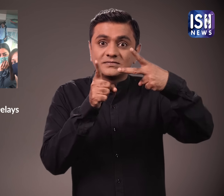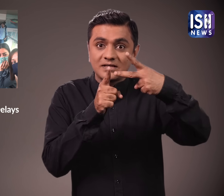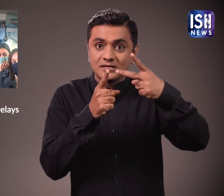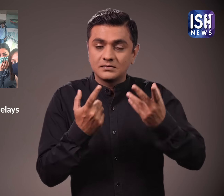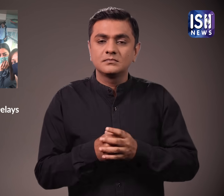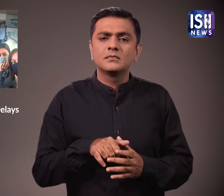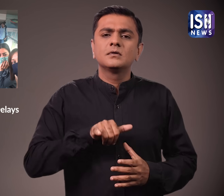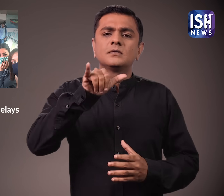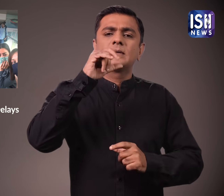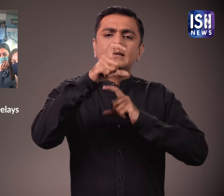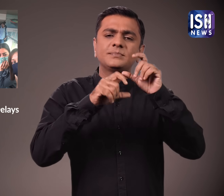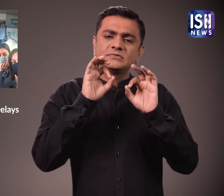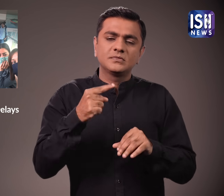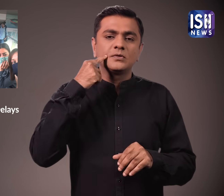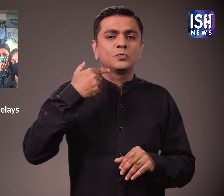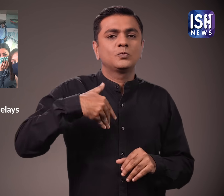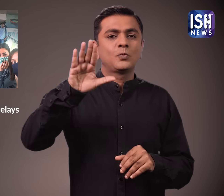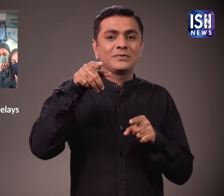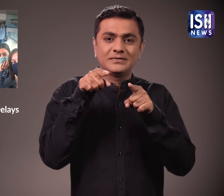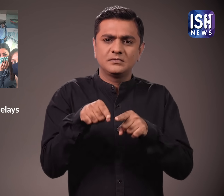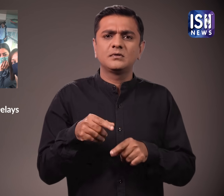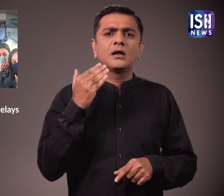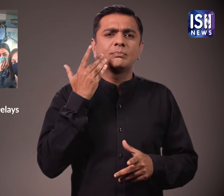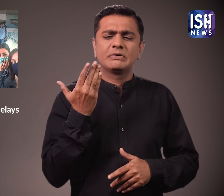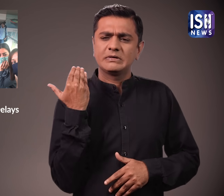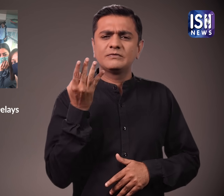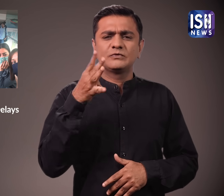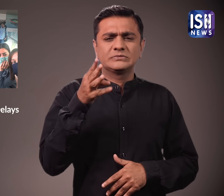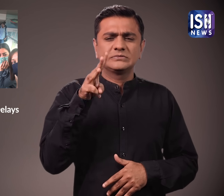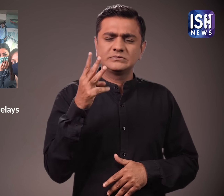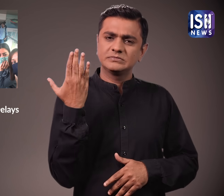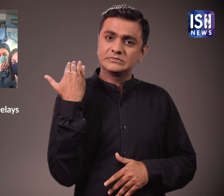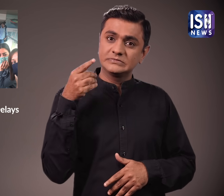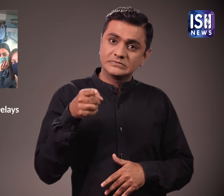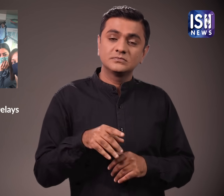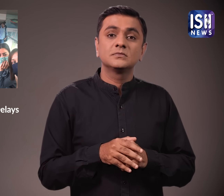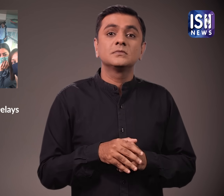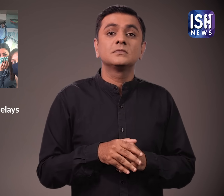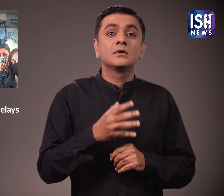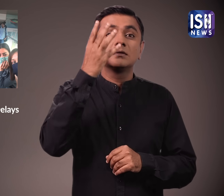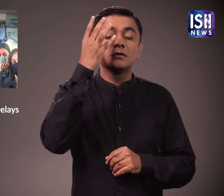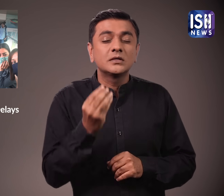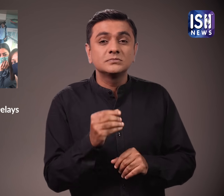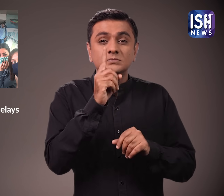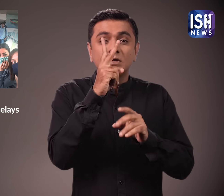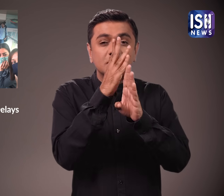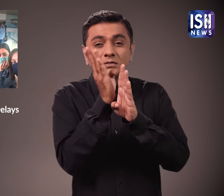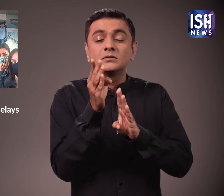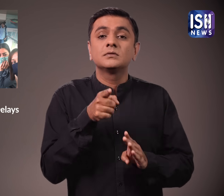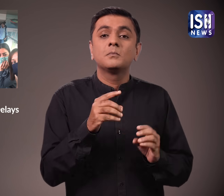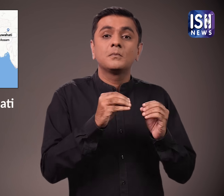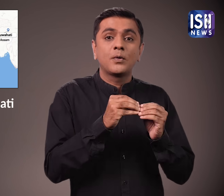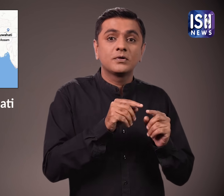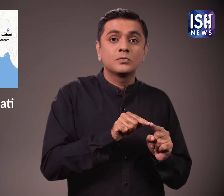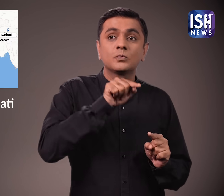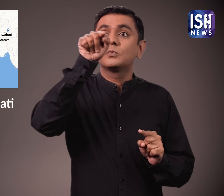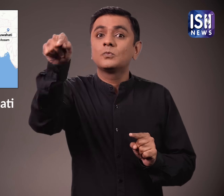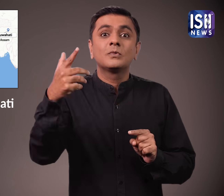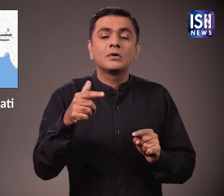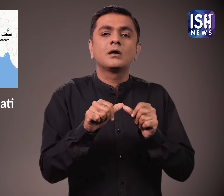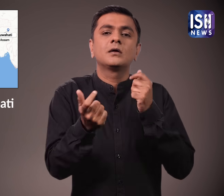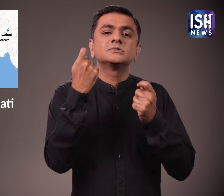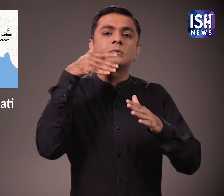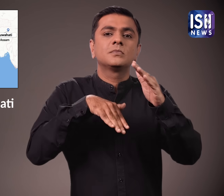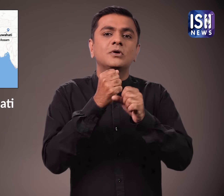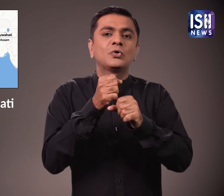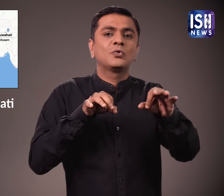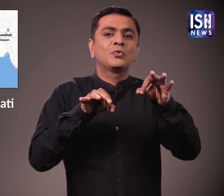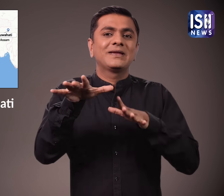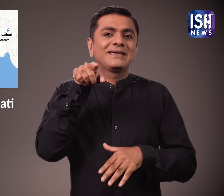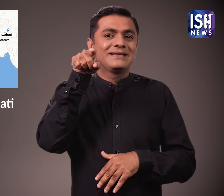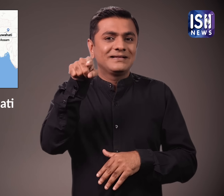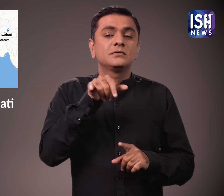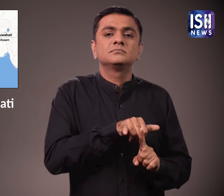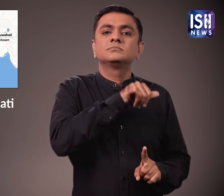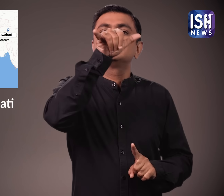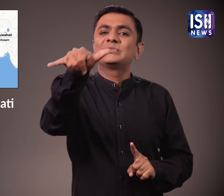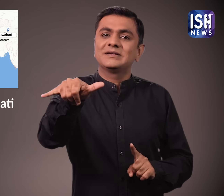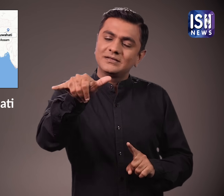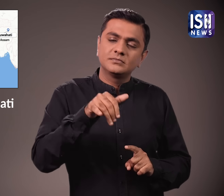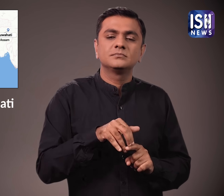2. Similarly, 3 - 4 days back, a delayed Indigo airlines, took off from Mumbai to Guwahati in Assam.